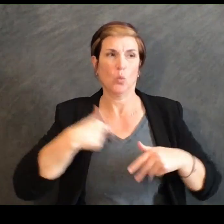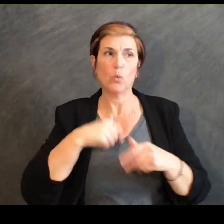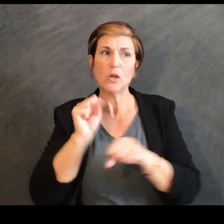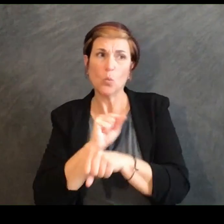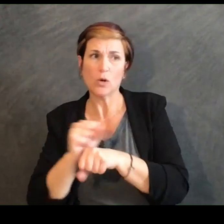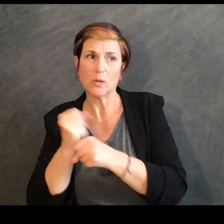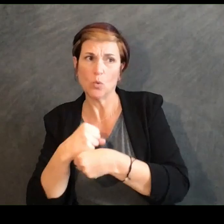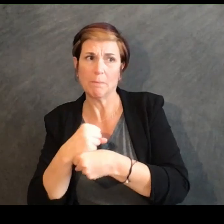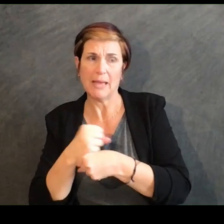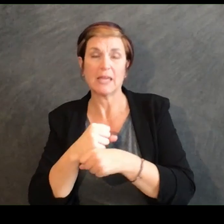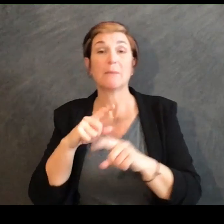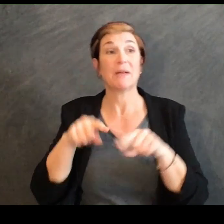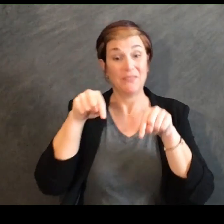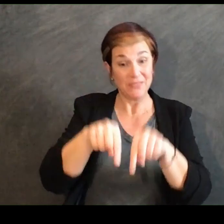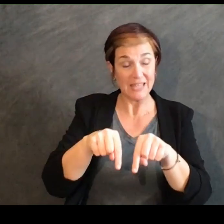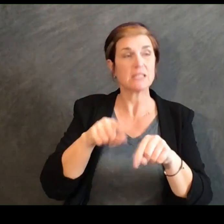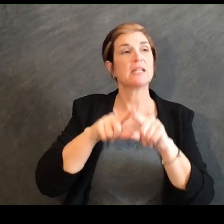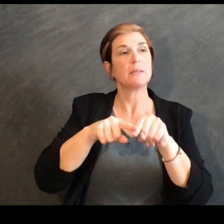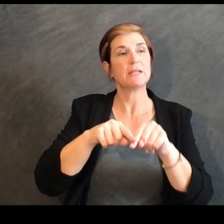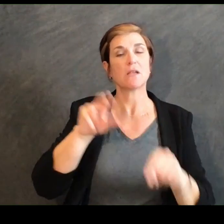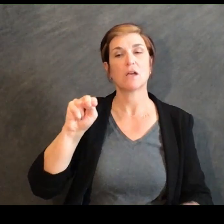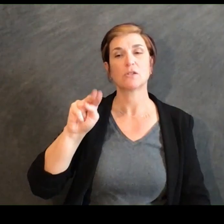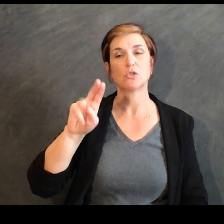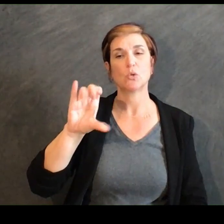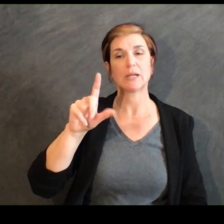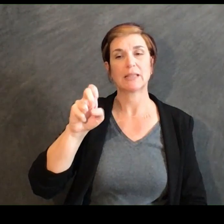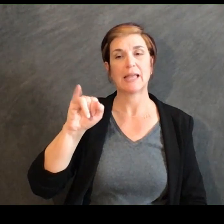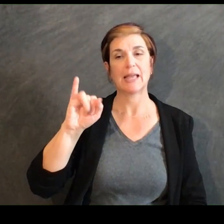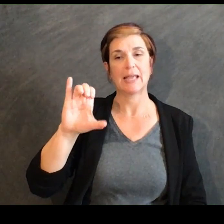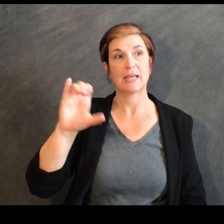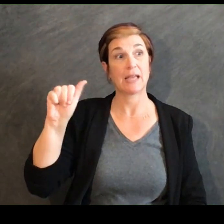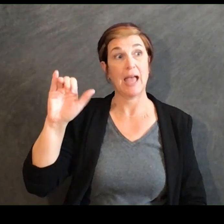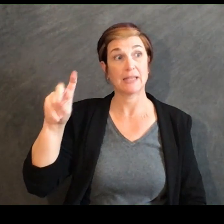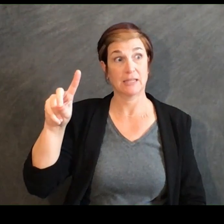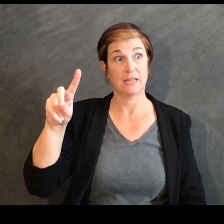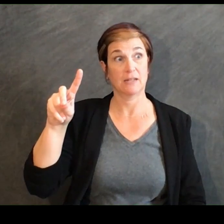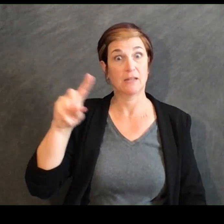antibody this is actually the antigen the the actual virus in your nose that